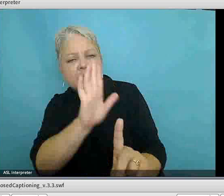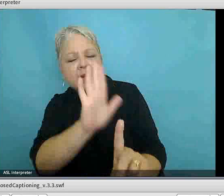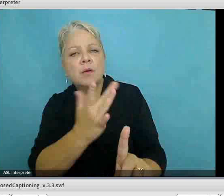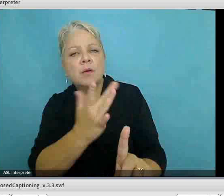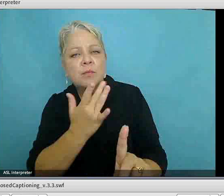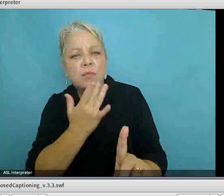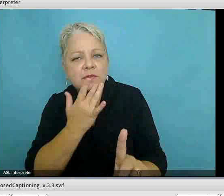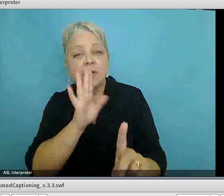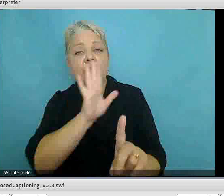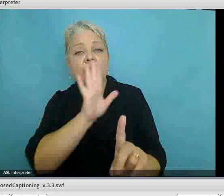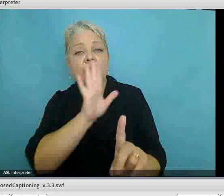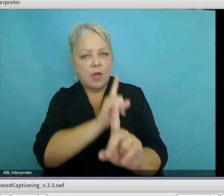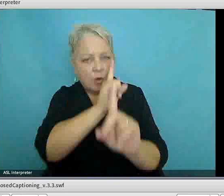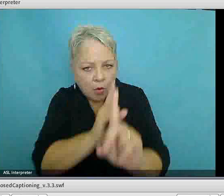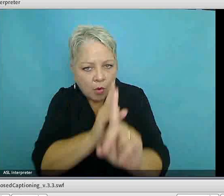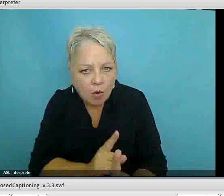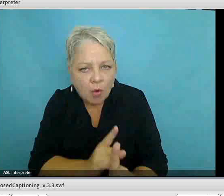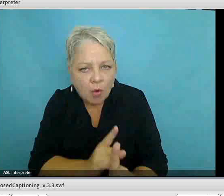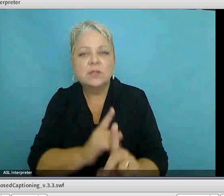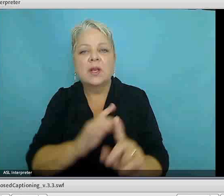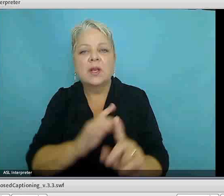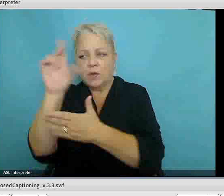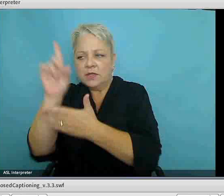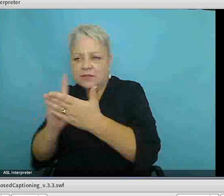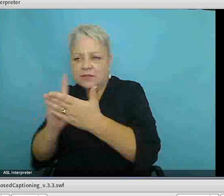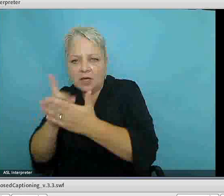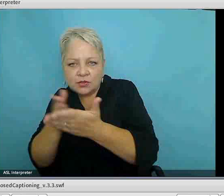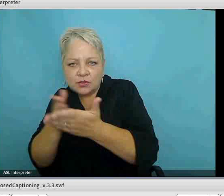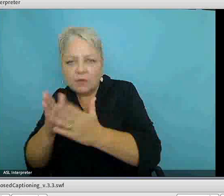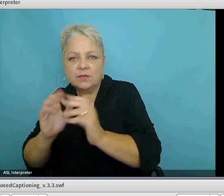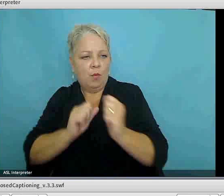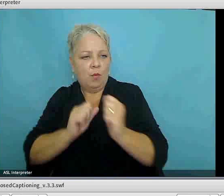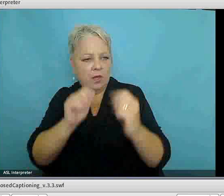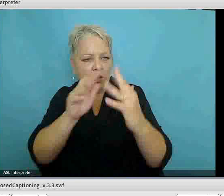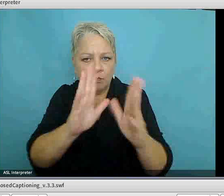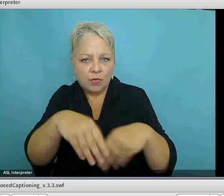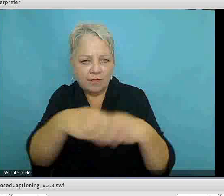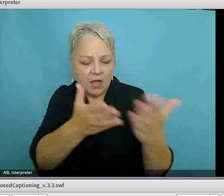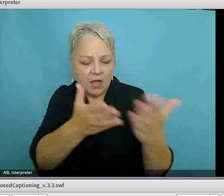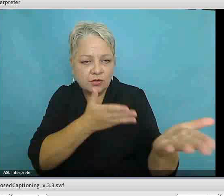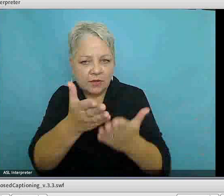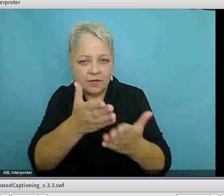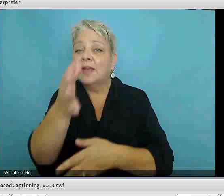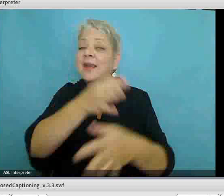and the design and implementation of services, as opposed to goals defined by a service system